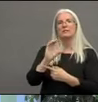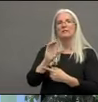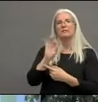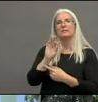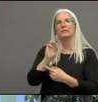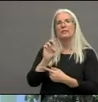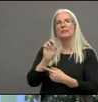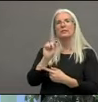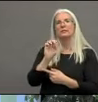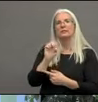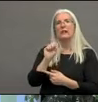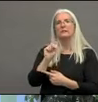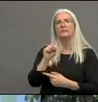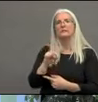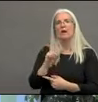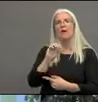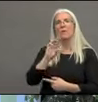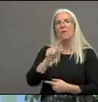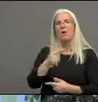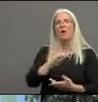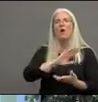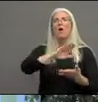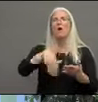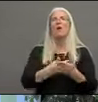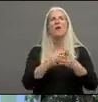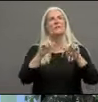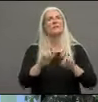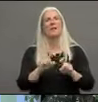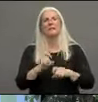here in the county will be on that website.